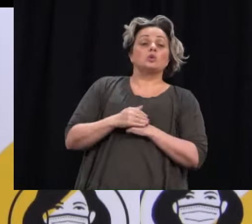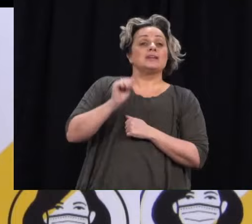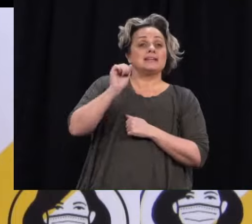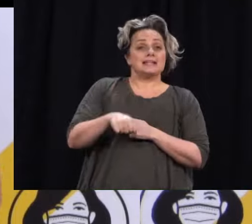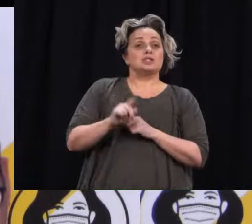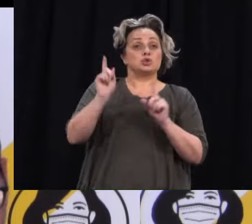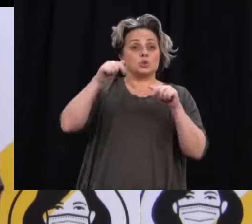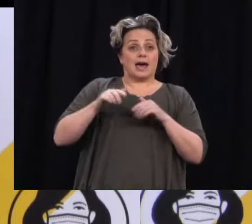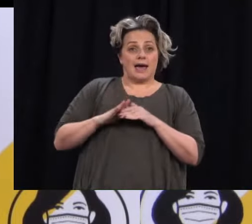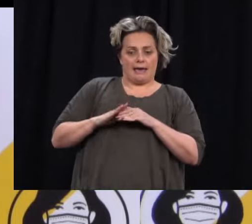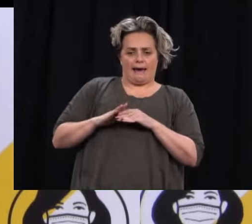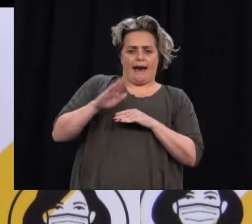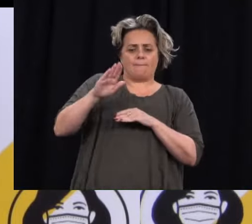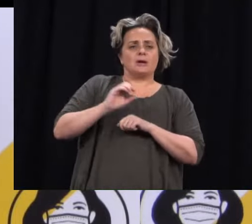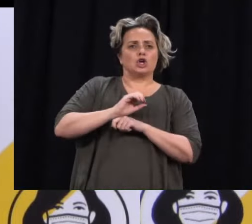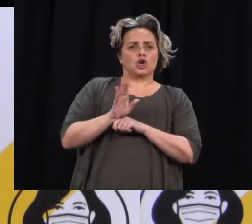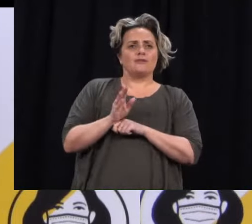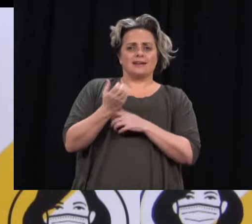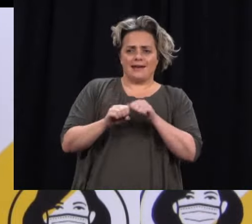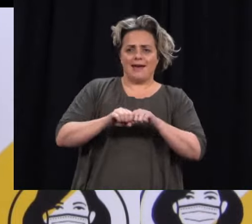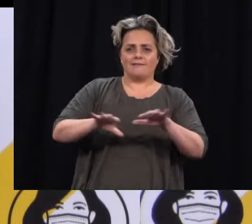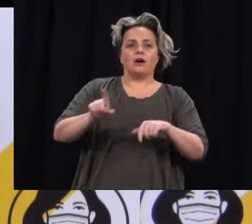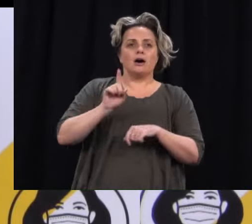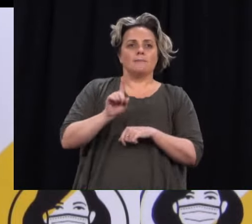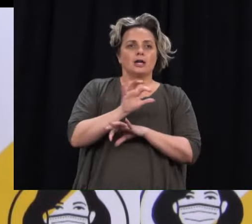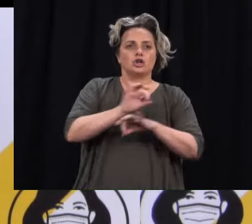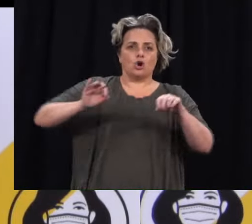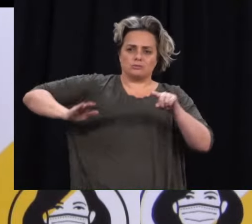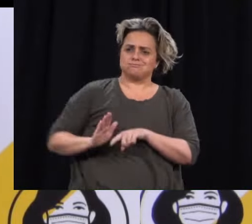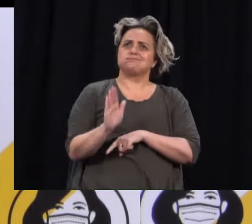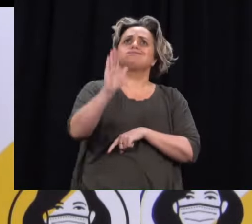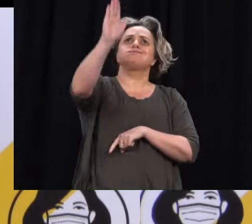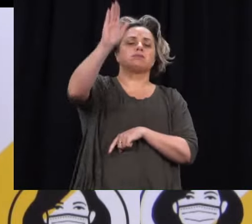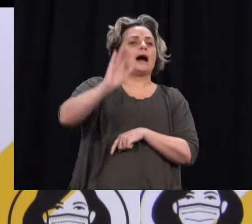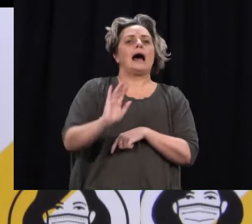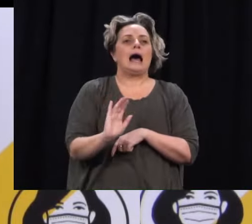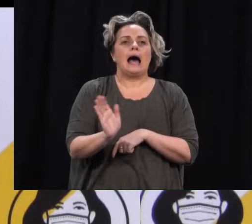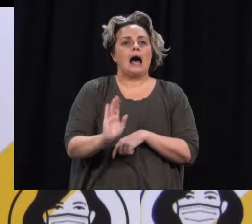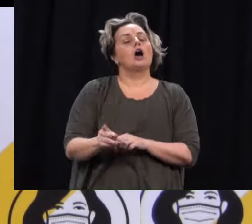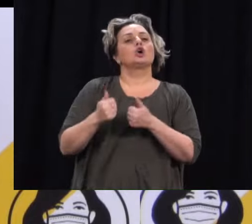Thanks, Deputy Prime Minister. So the first comment